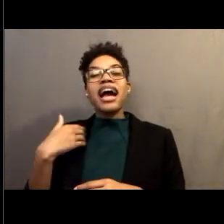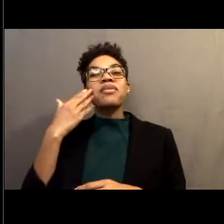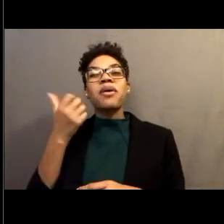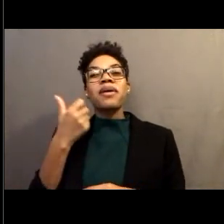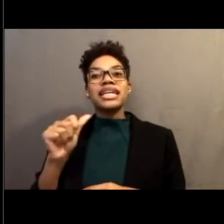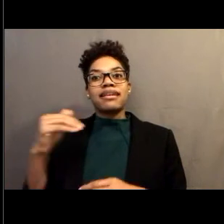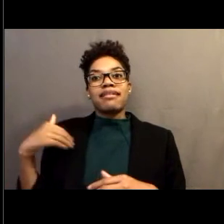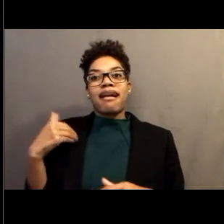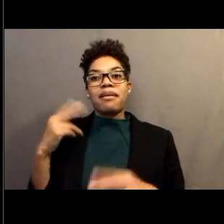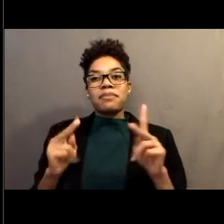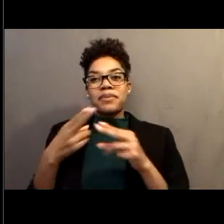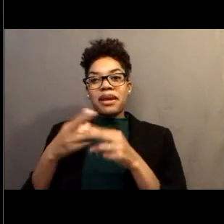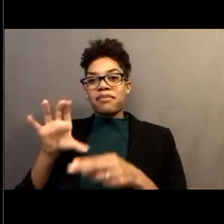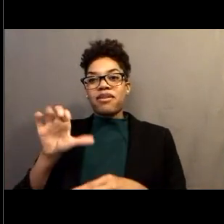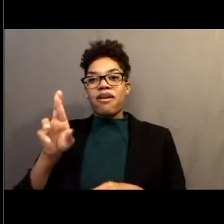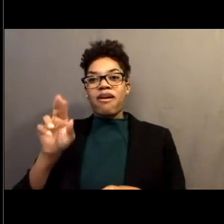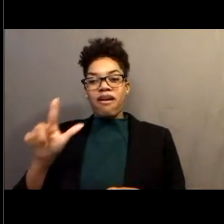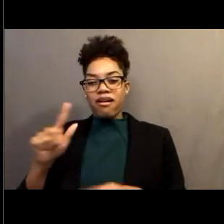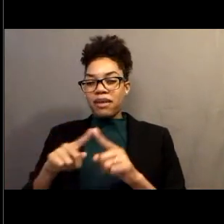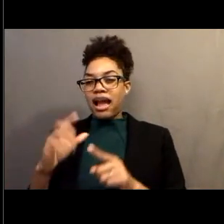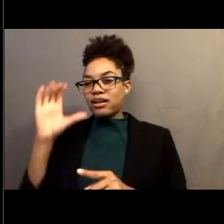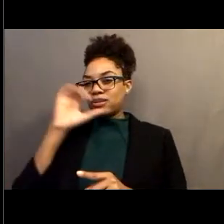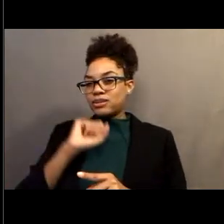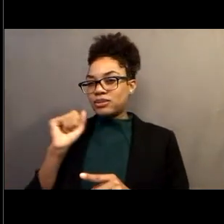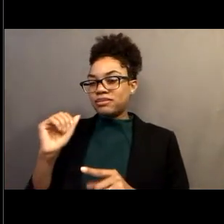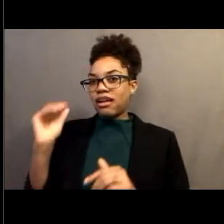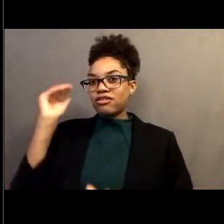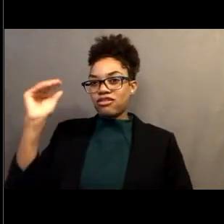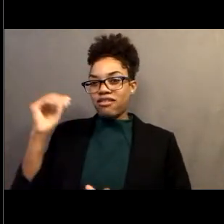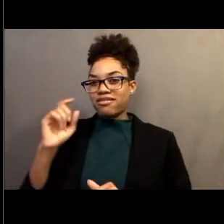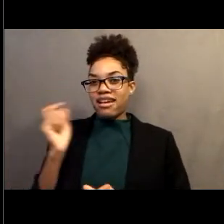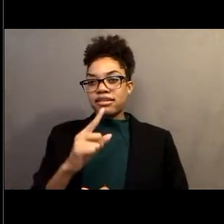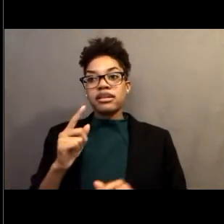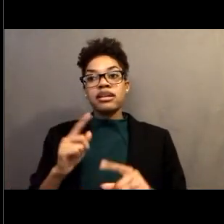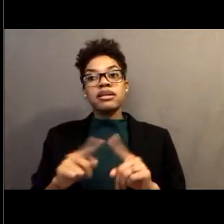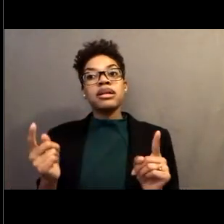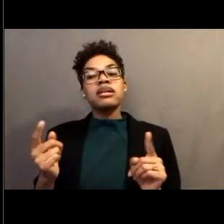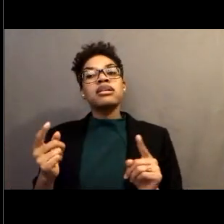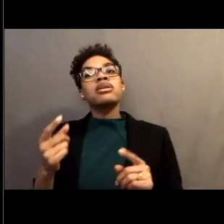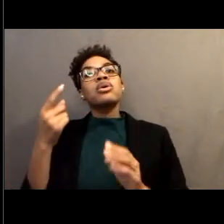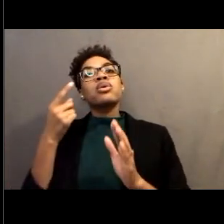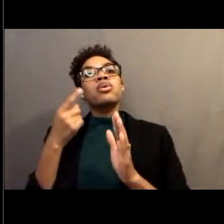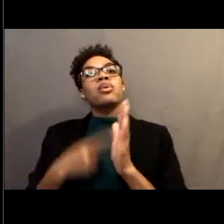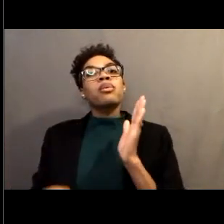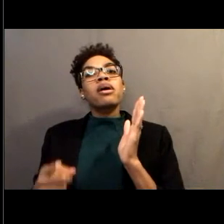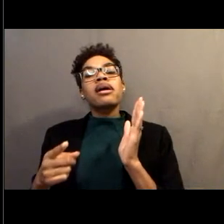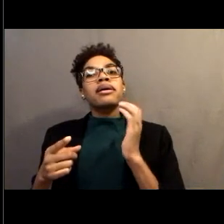But Carl wants to know, won't more satellites make it more difficult to navigate in the near earth orbit;